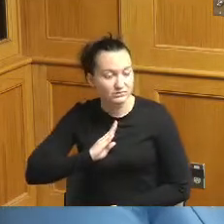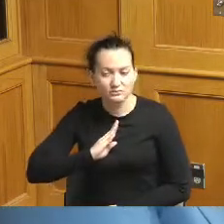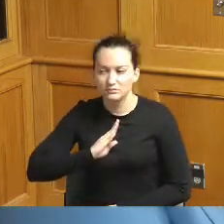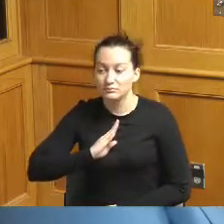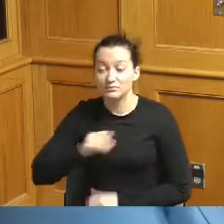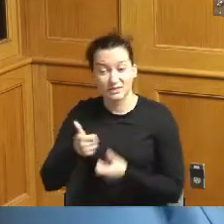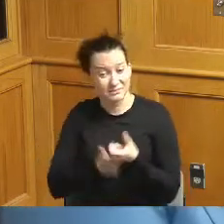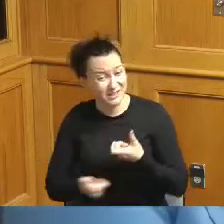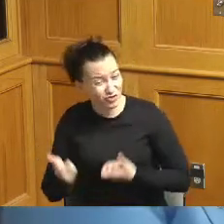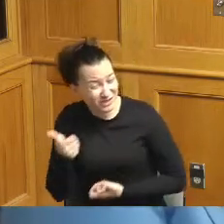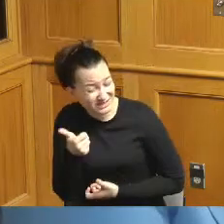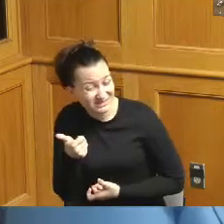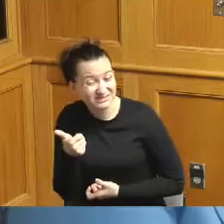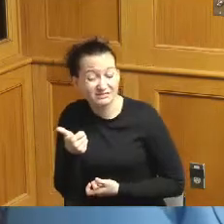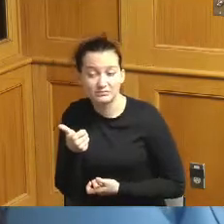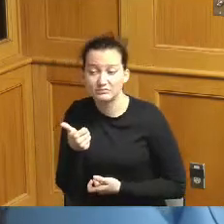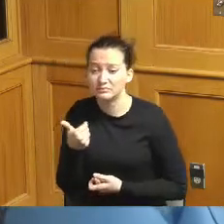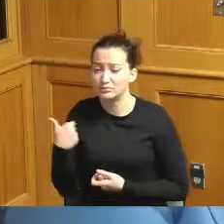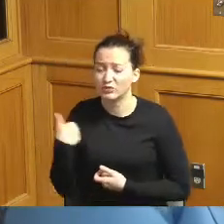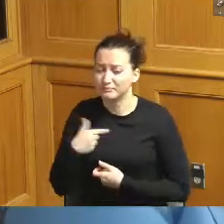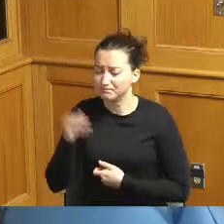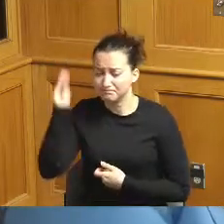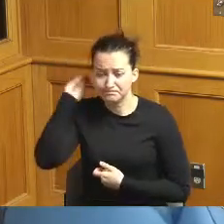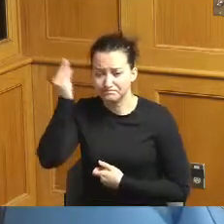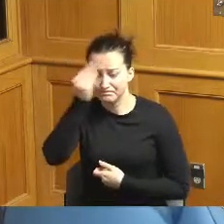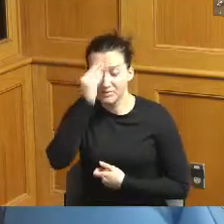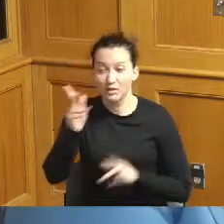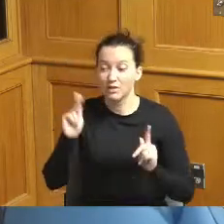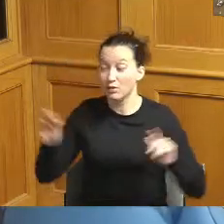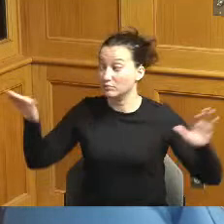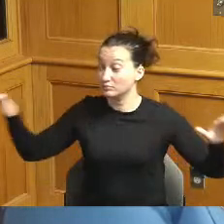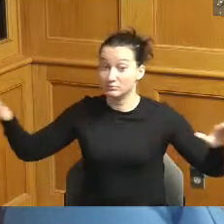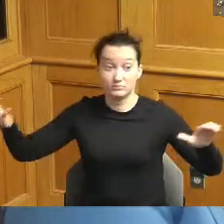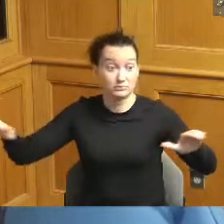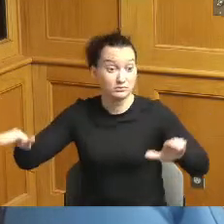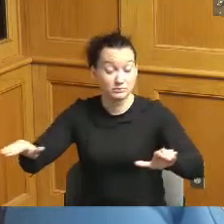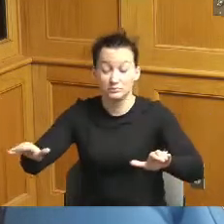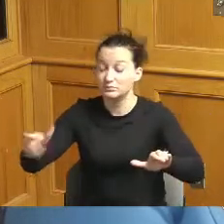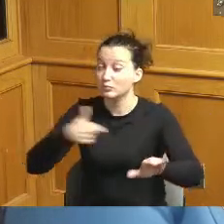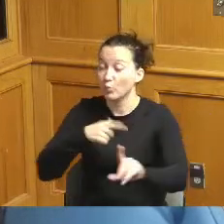Administration has put forward I think is good for people to say here is the direction now there's